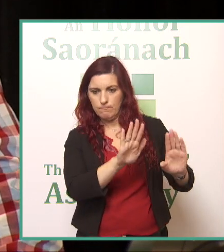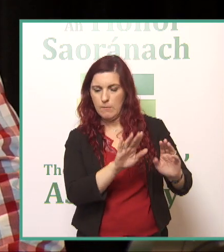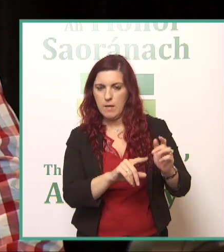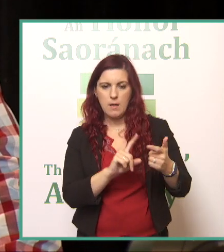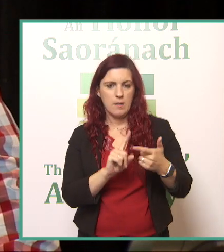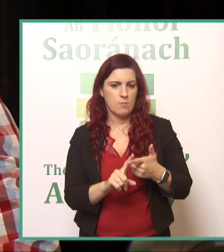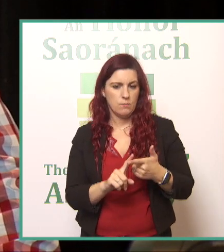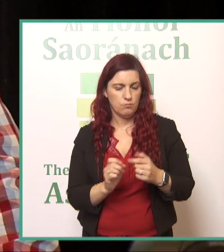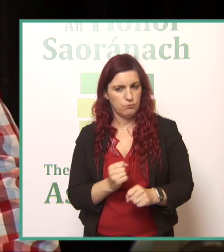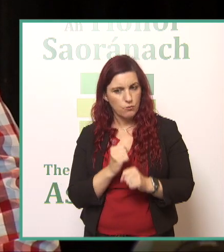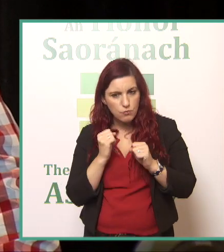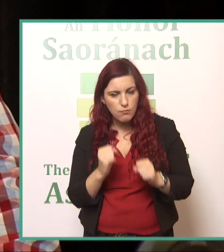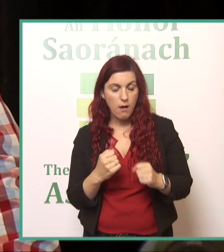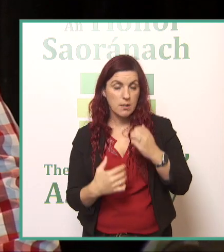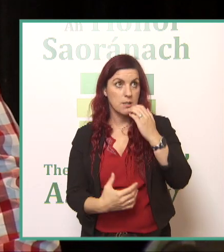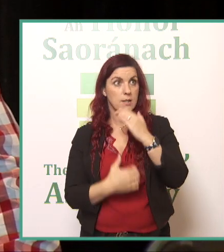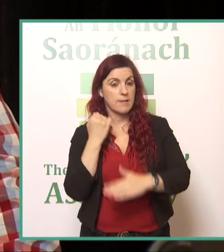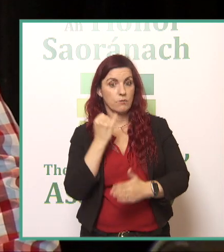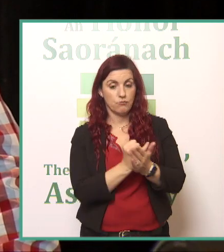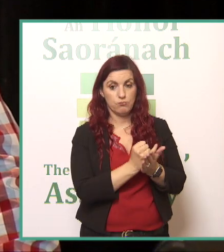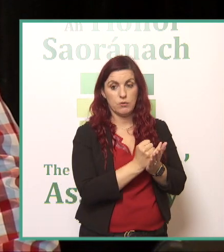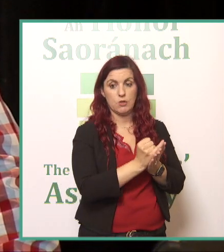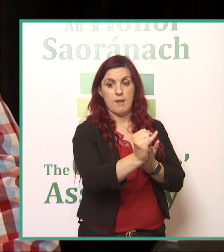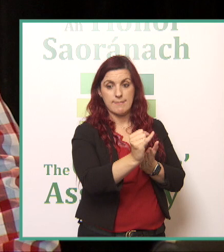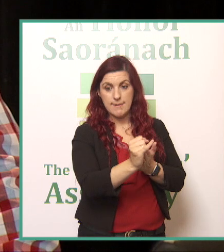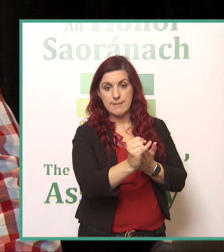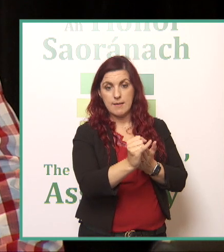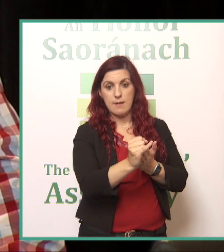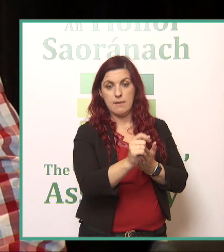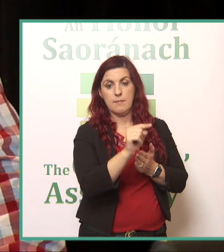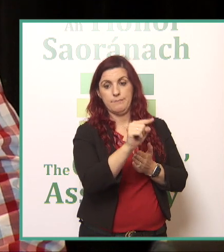strongly and successfully the attempt to to